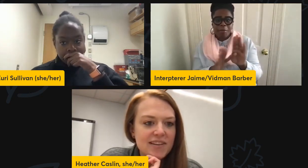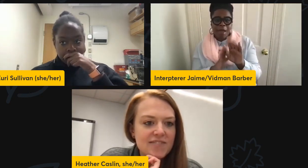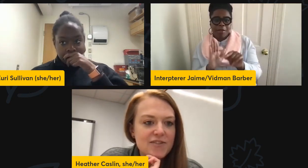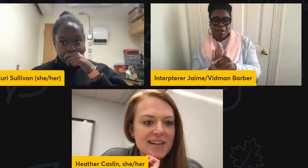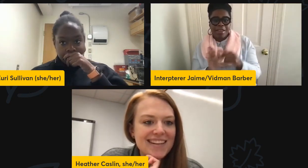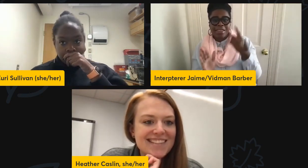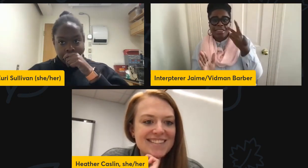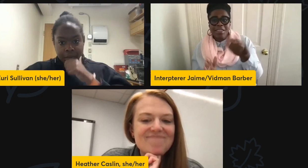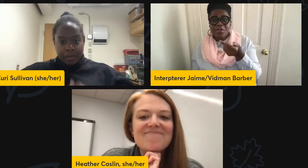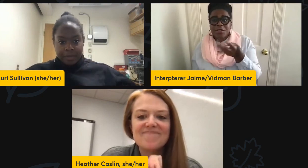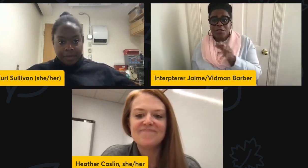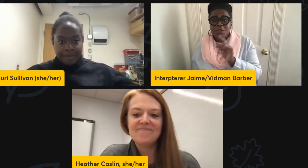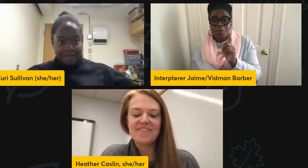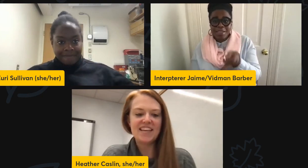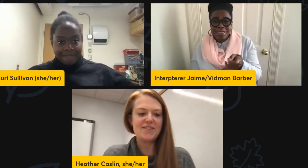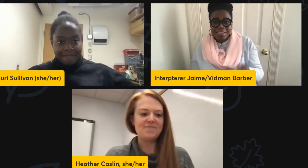you all in a few minutes. Thank you